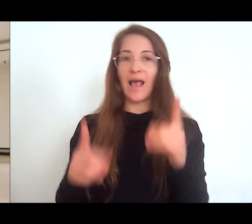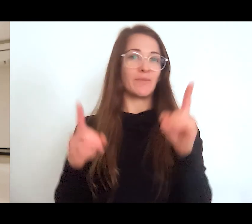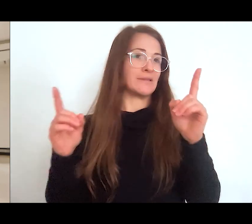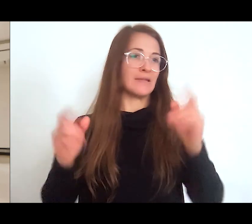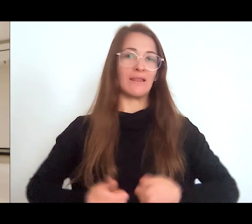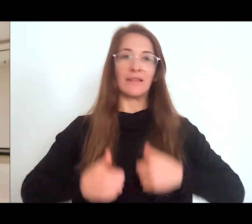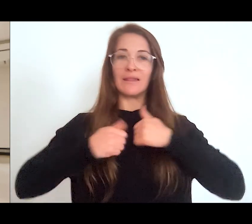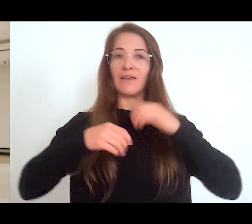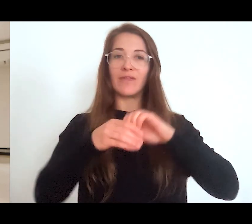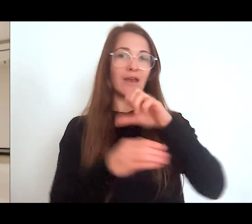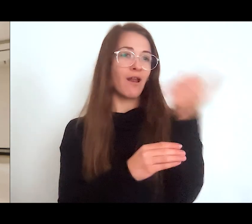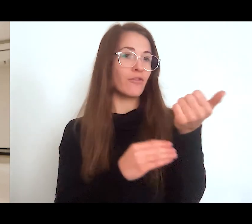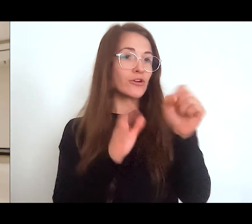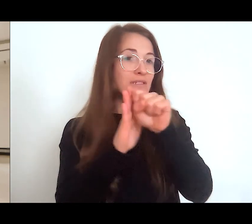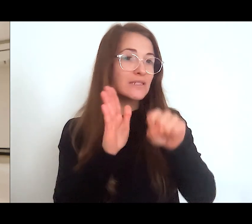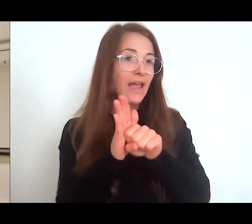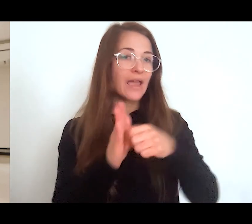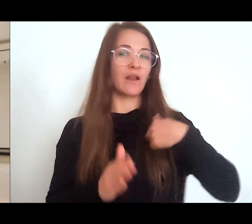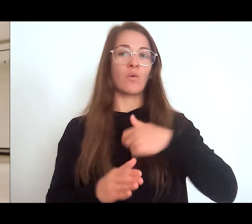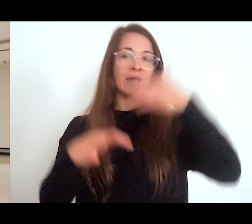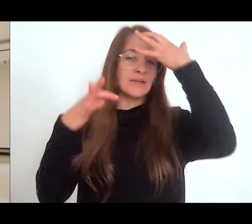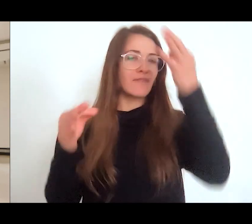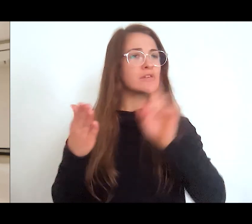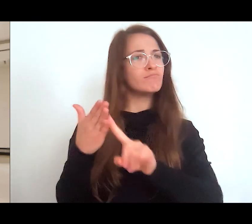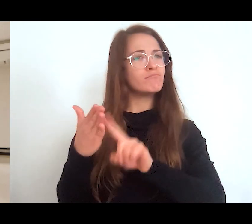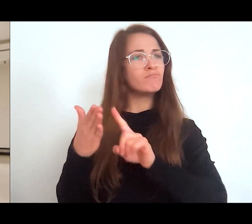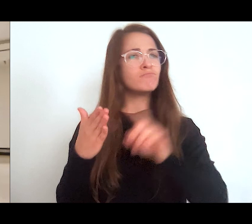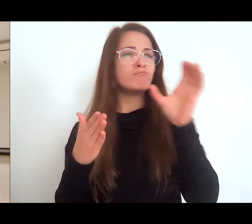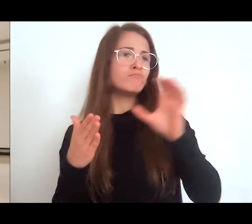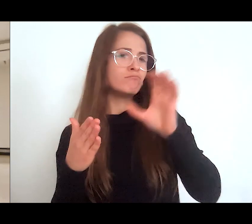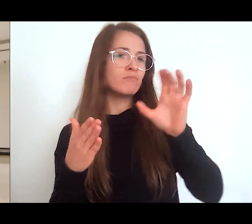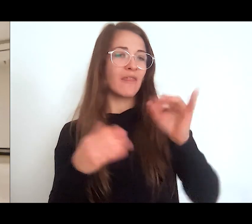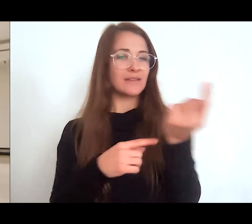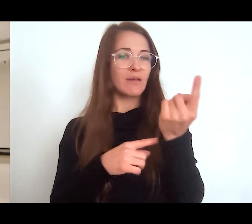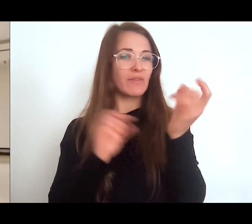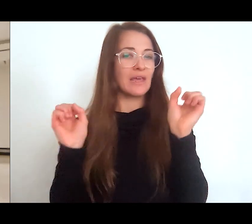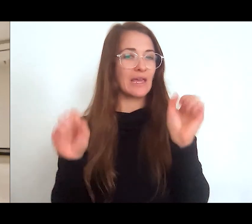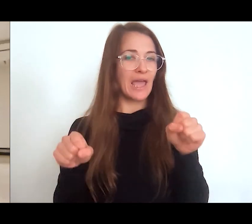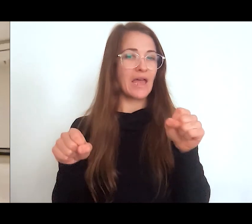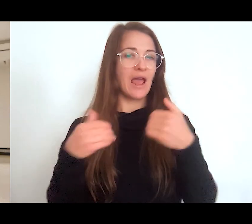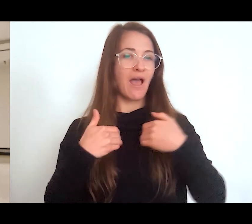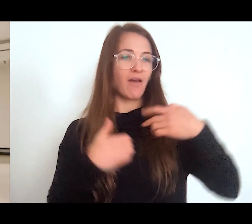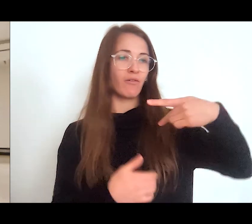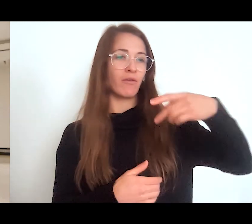INTERESTING AND SO HAPPENS TO BE FROM ANOTHER STATE WE LOOK INTO